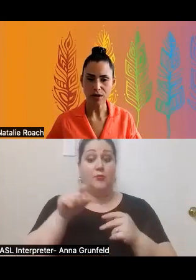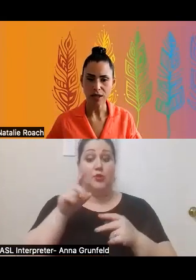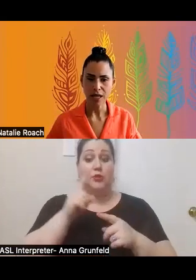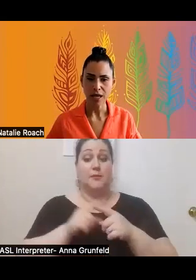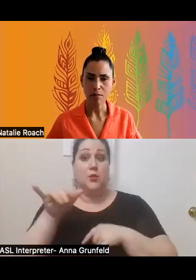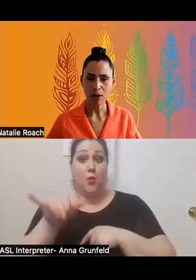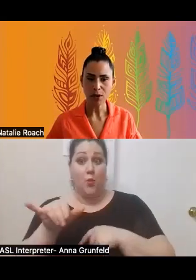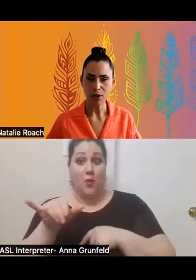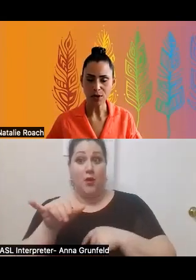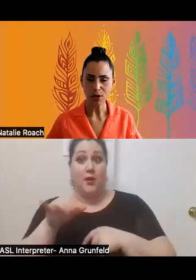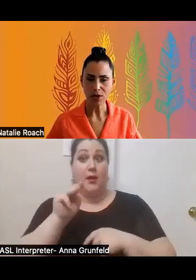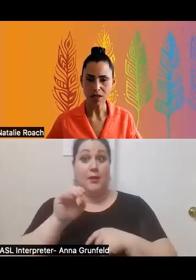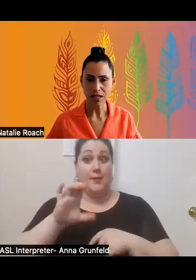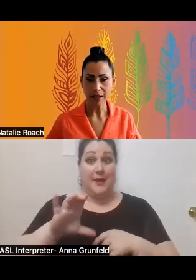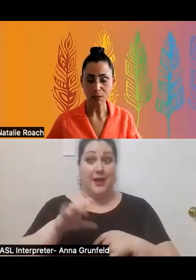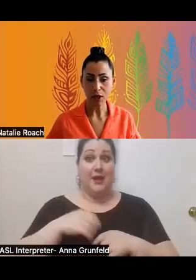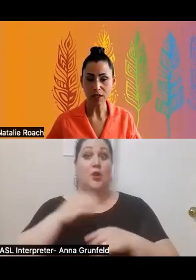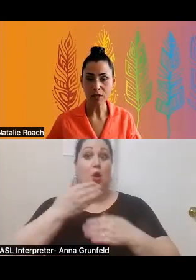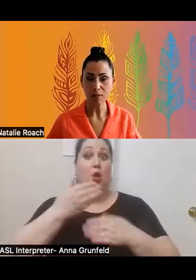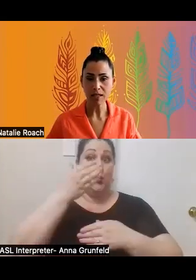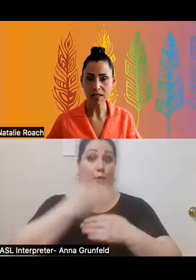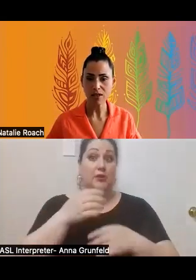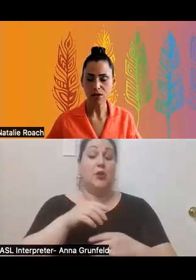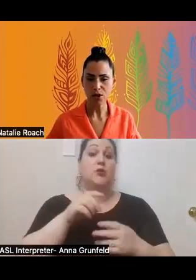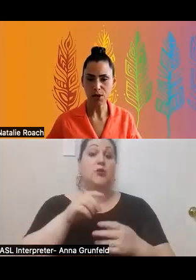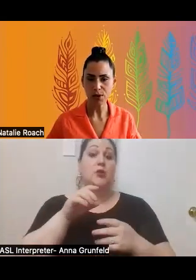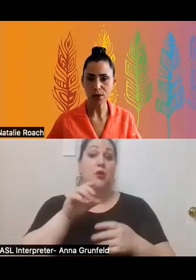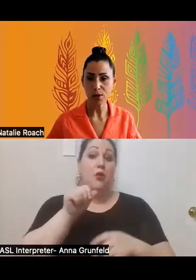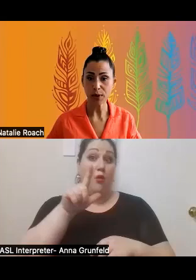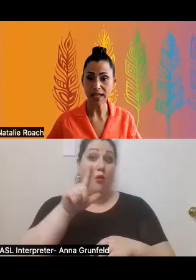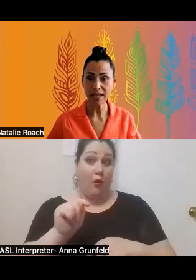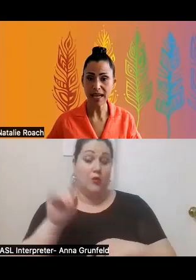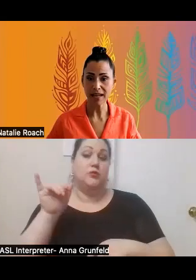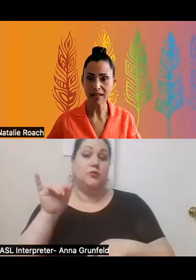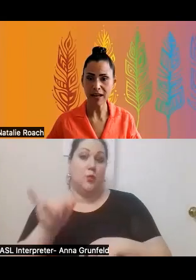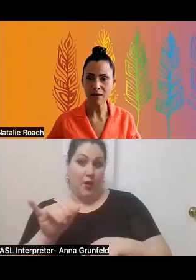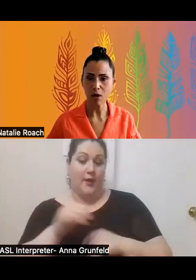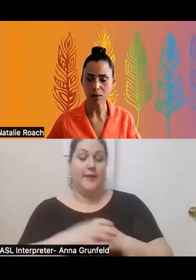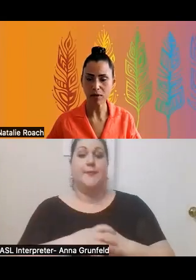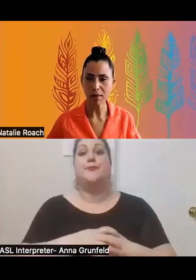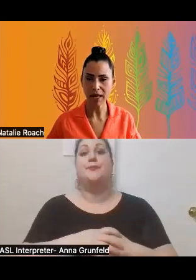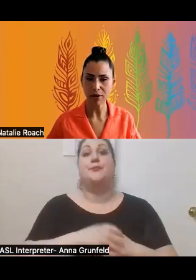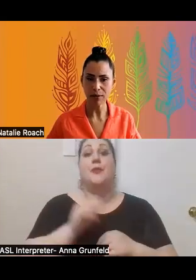Mouse users select participants, choose raise hand at the bottom of the panel.